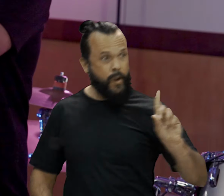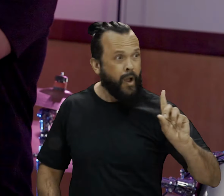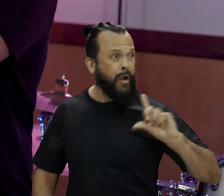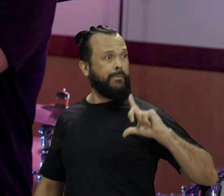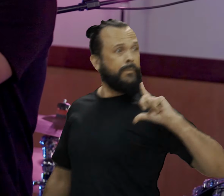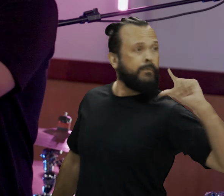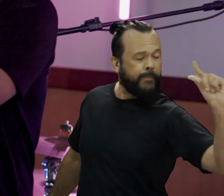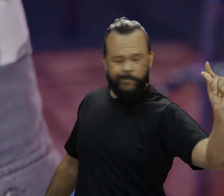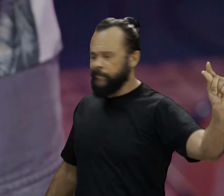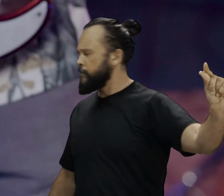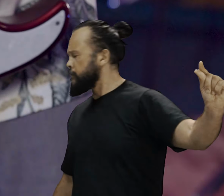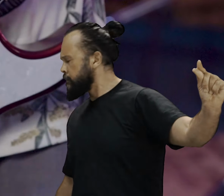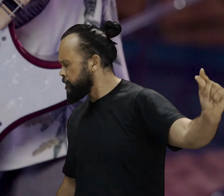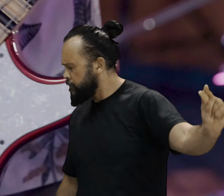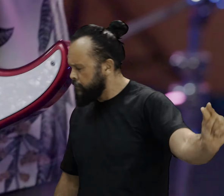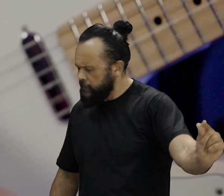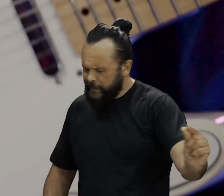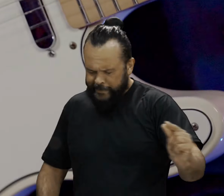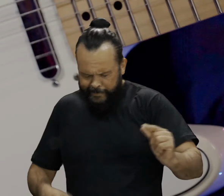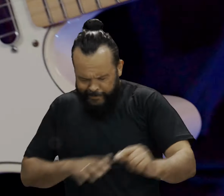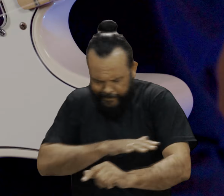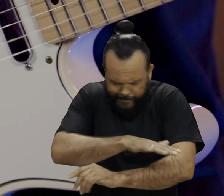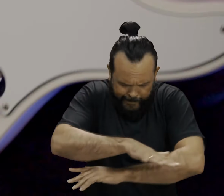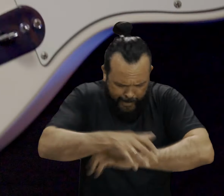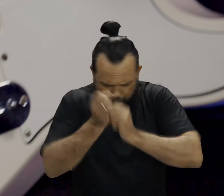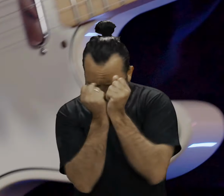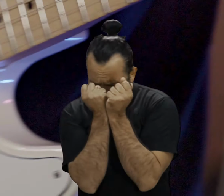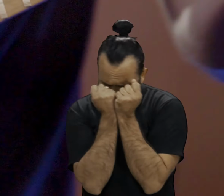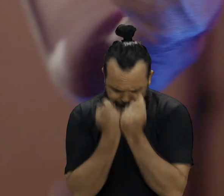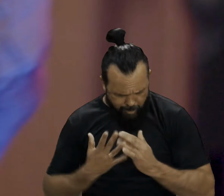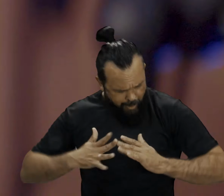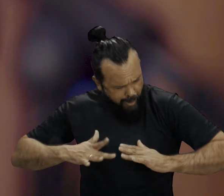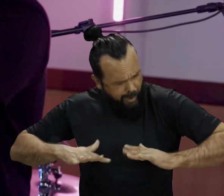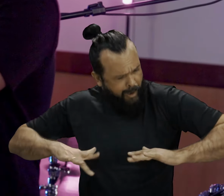And the ground disappears